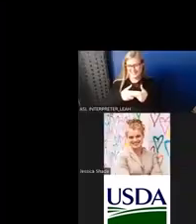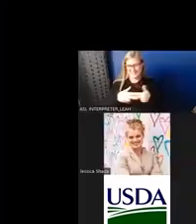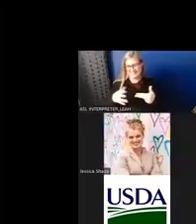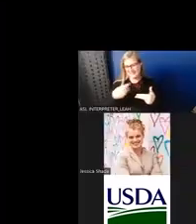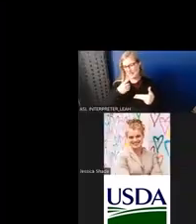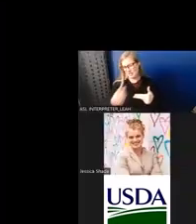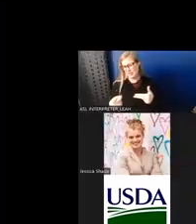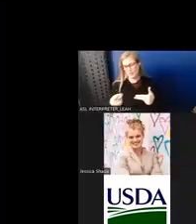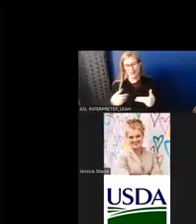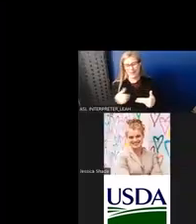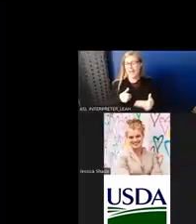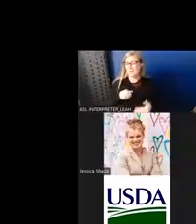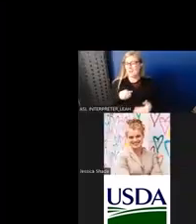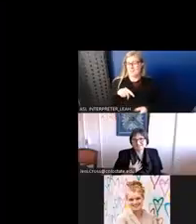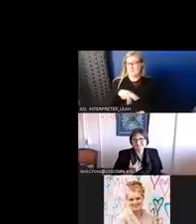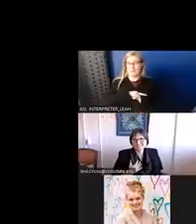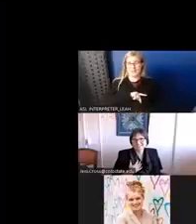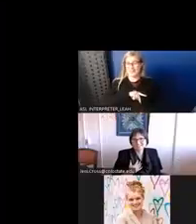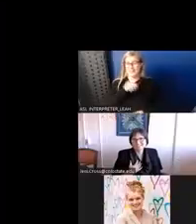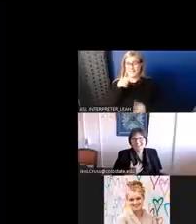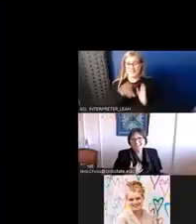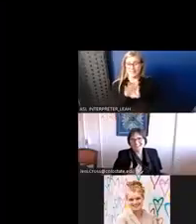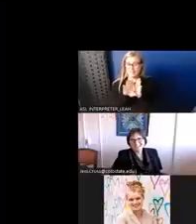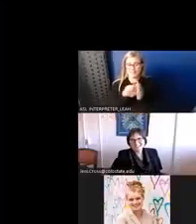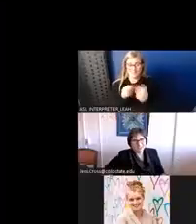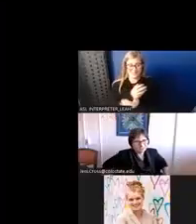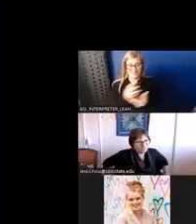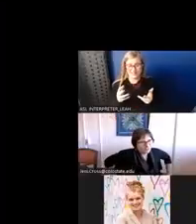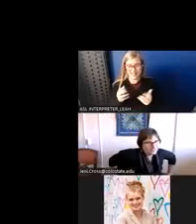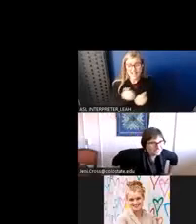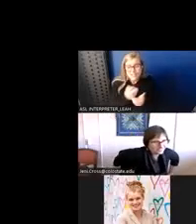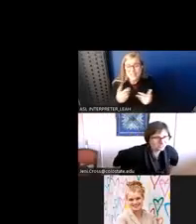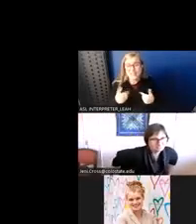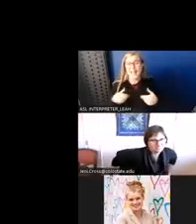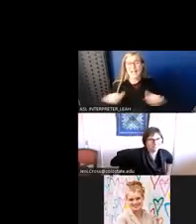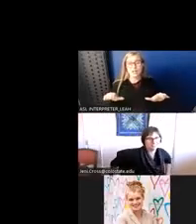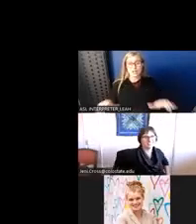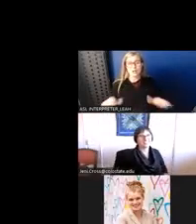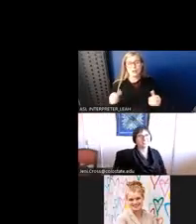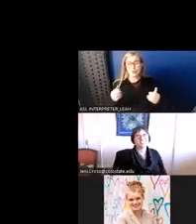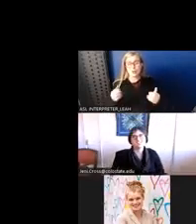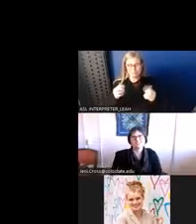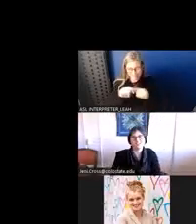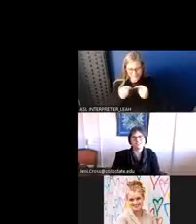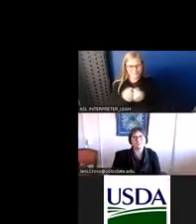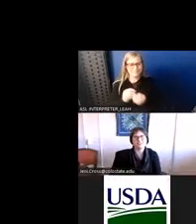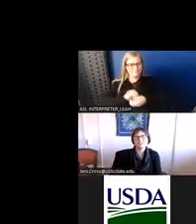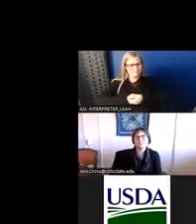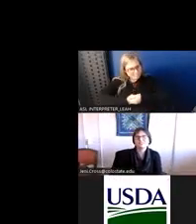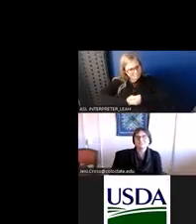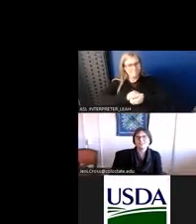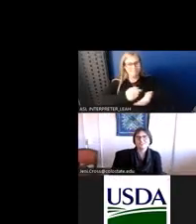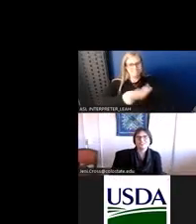Everything I do, I do with a team. So anything I've developed has always been with a team of folks.